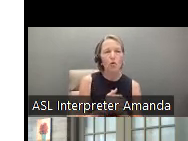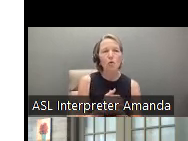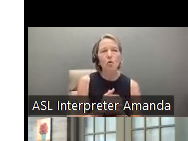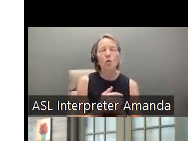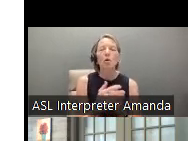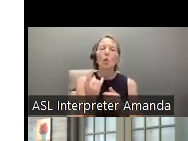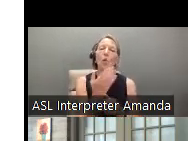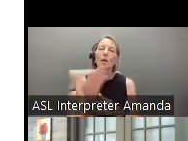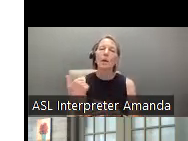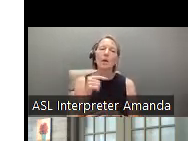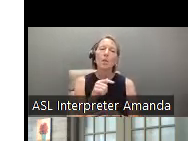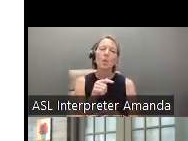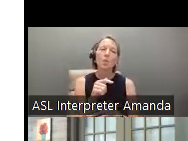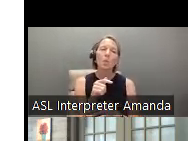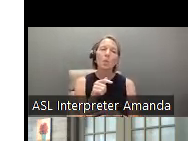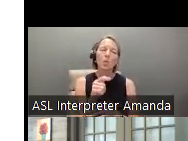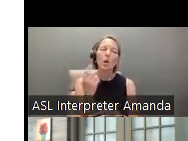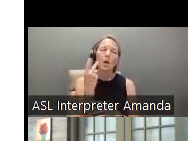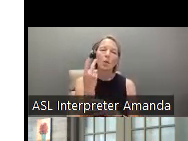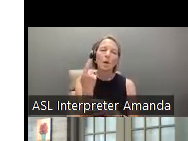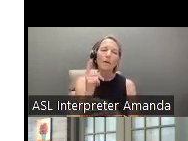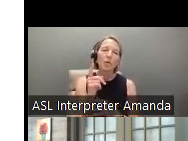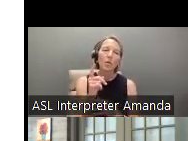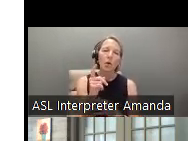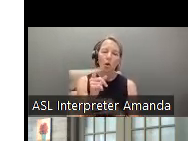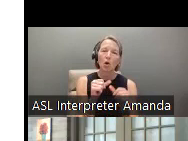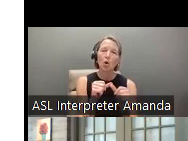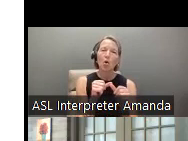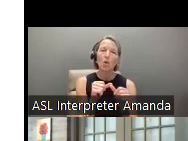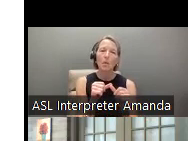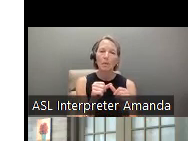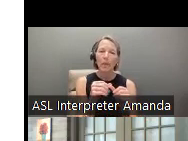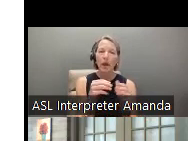things is that we're we're looking for is that you're maintaining records for the beneficiary